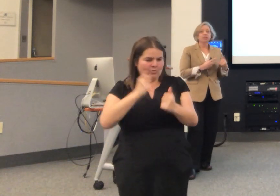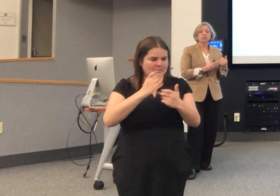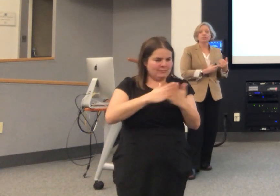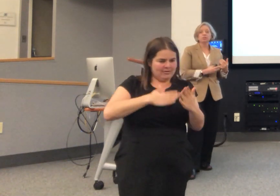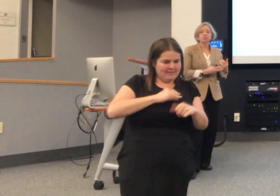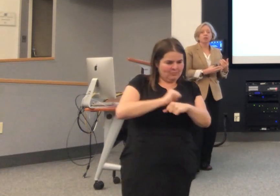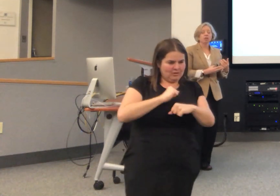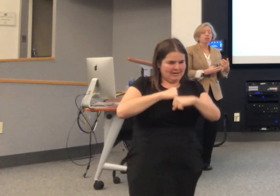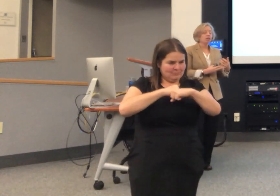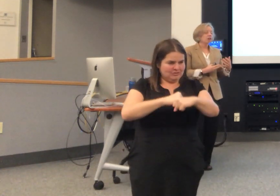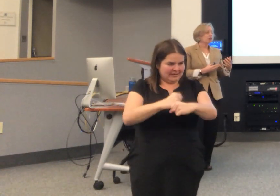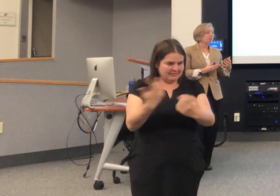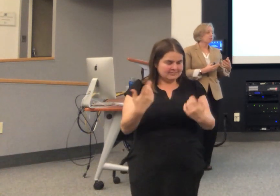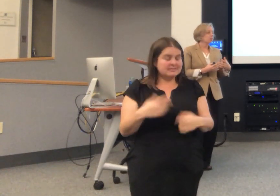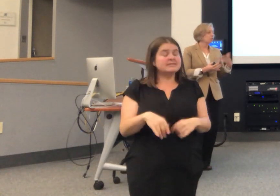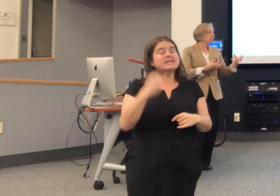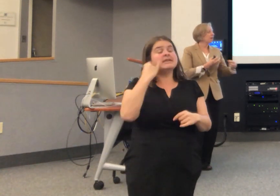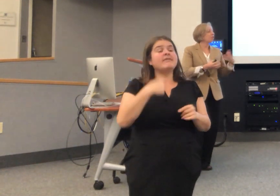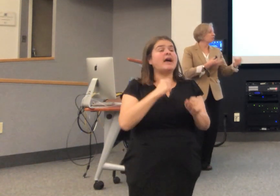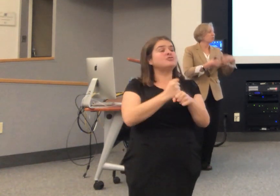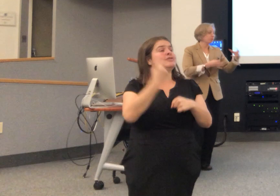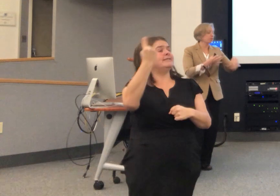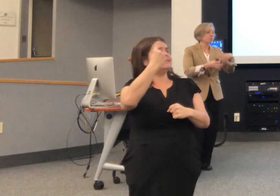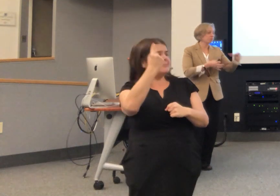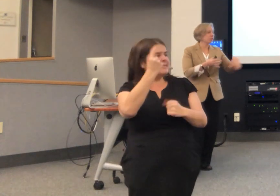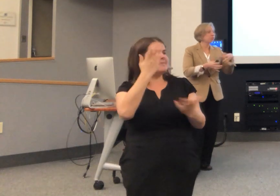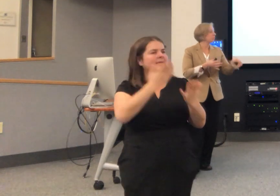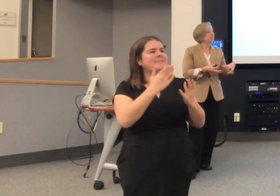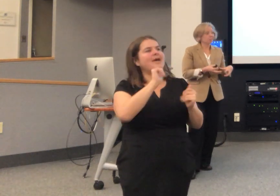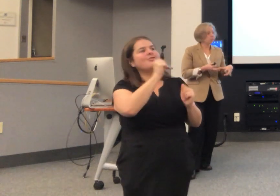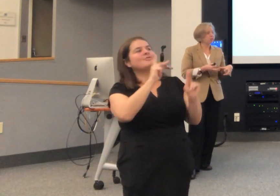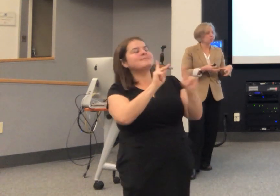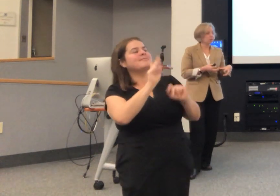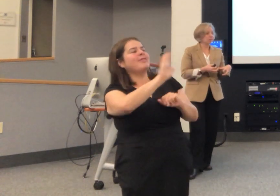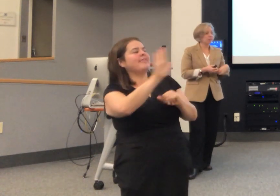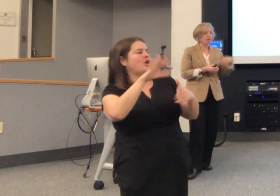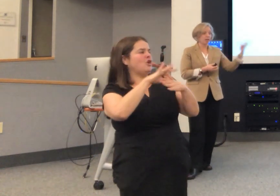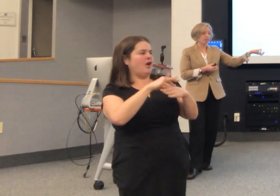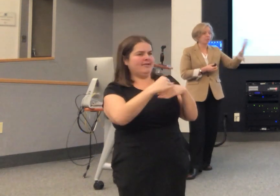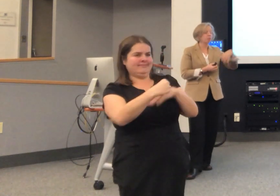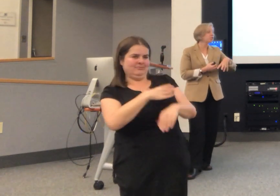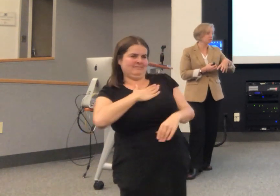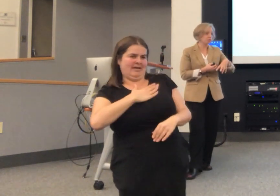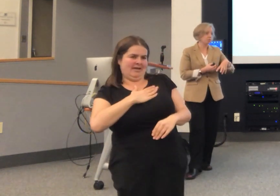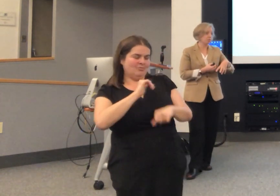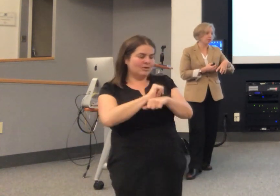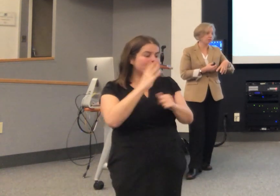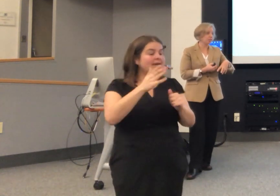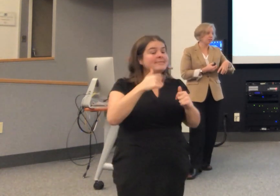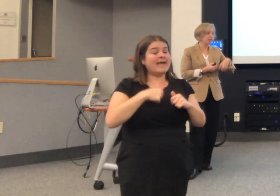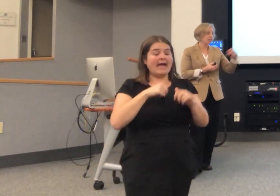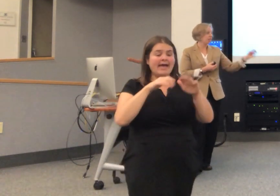Because first of all, you may have other people's material mixed in with your work. I may have images from someone else in there.